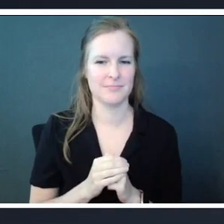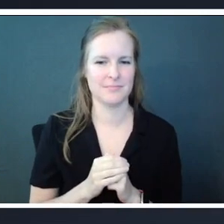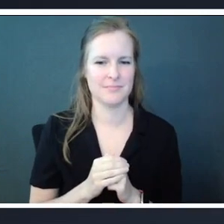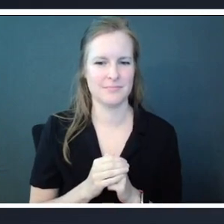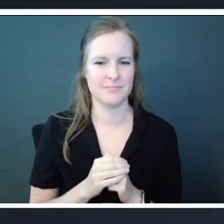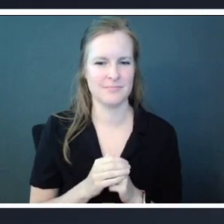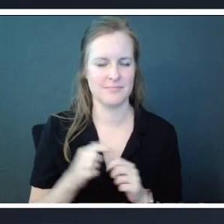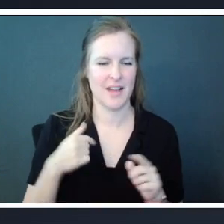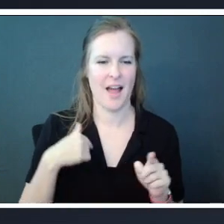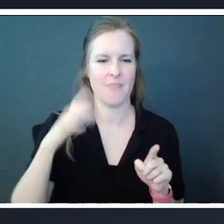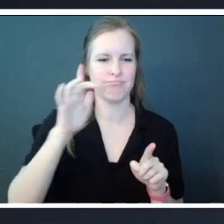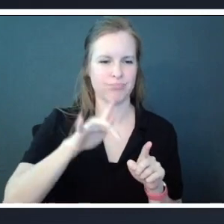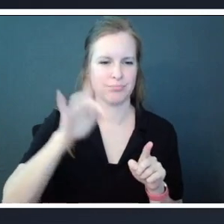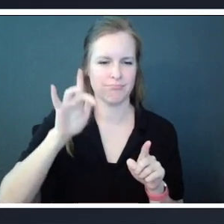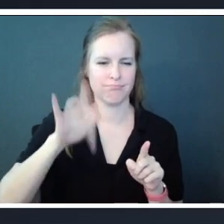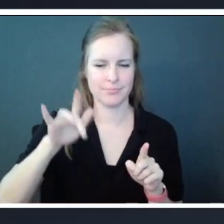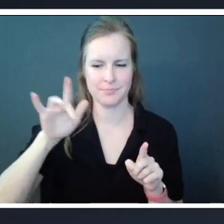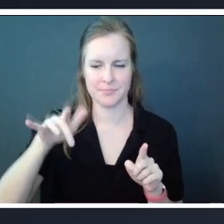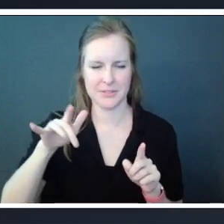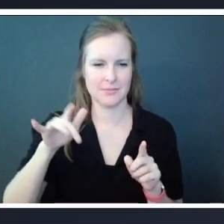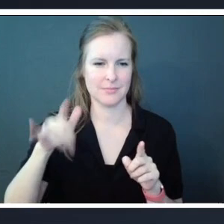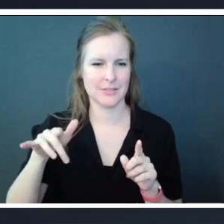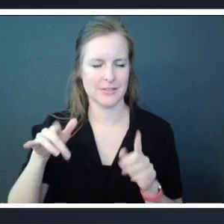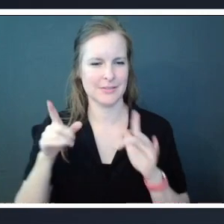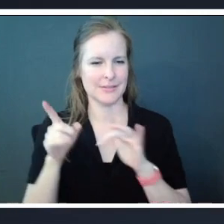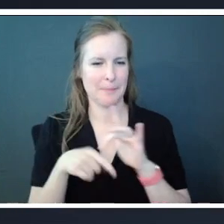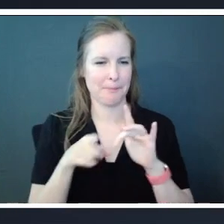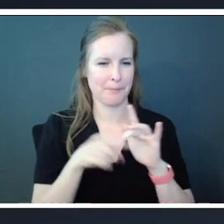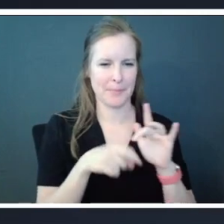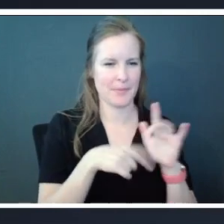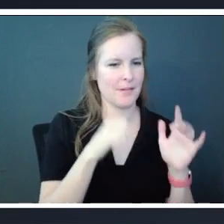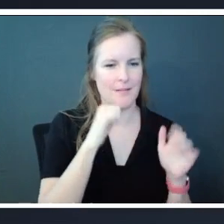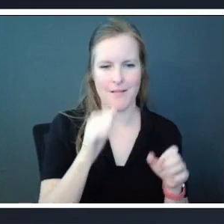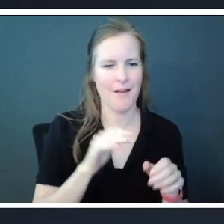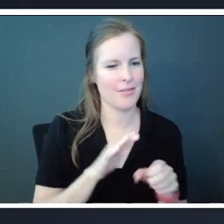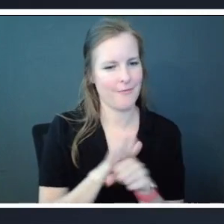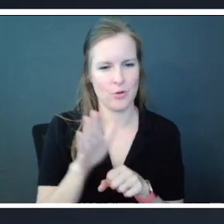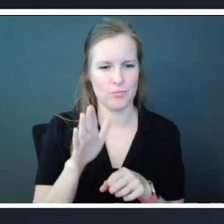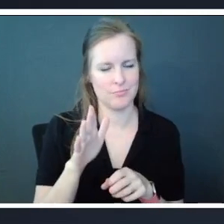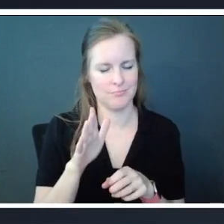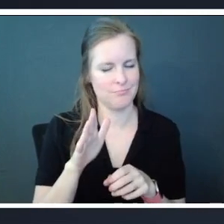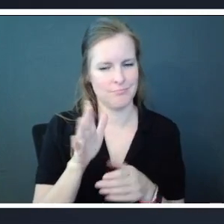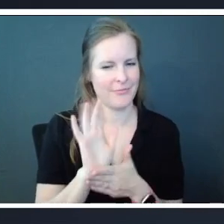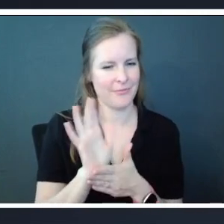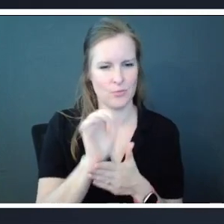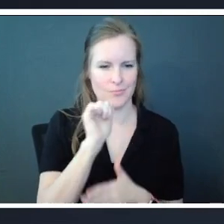that we took out. But just great example of kind of getting their excitement and their questions.